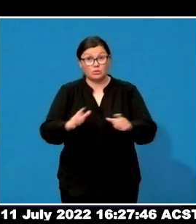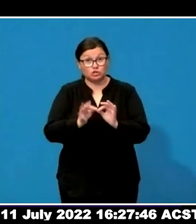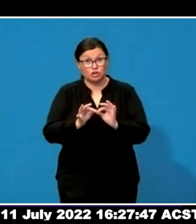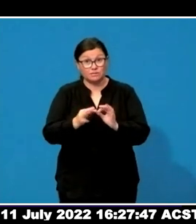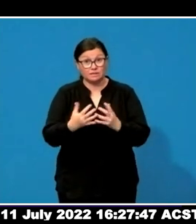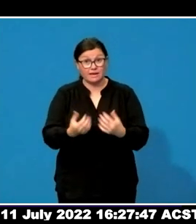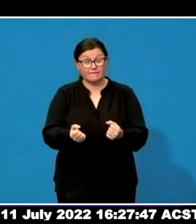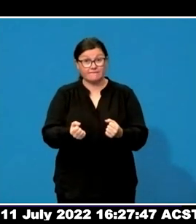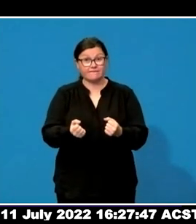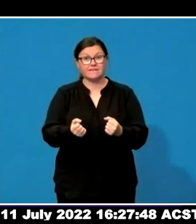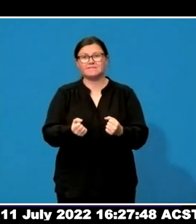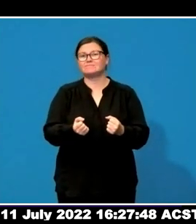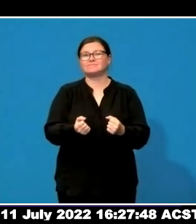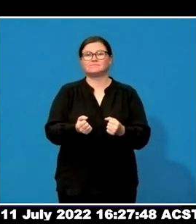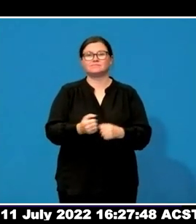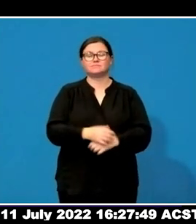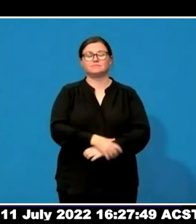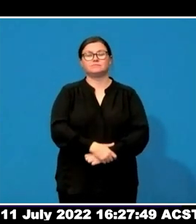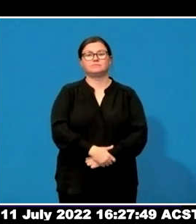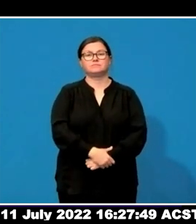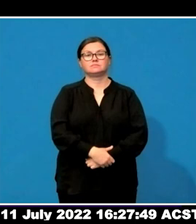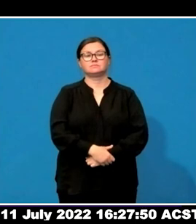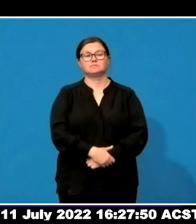No, they don't. They only provide spoken language interpreters.